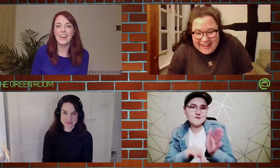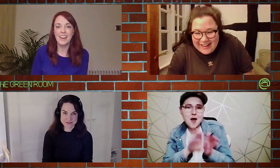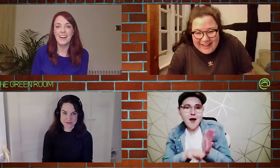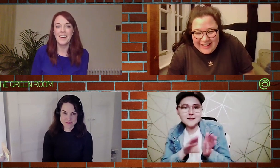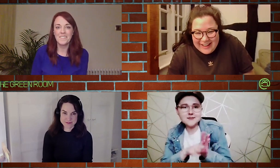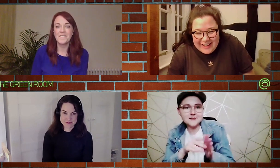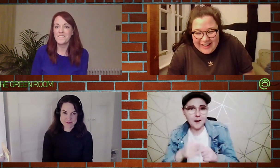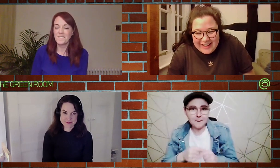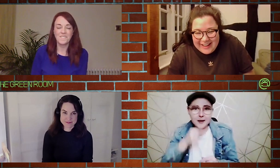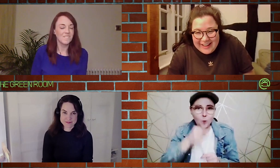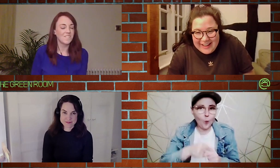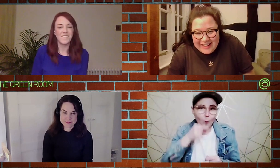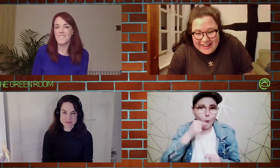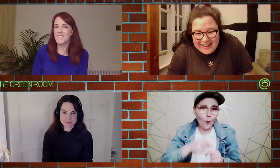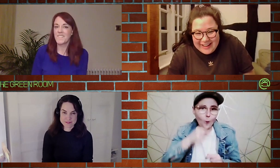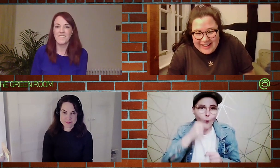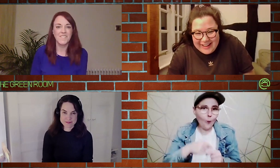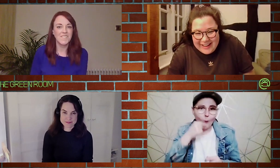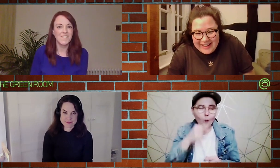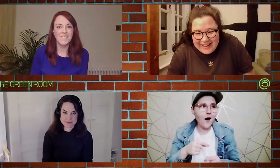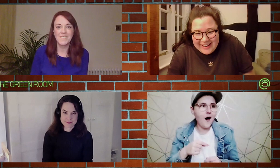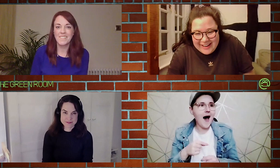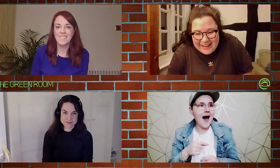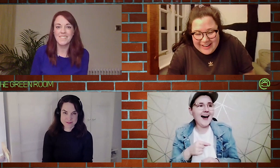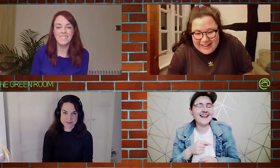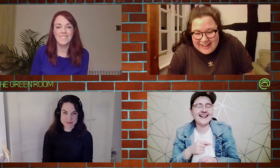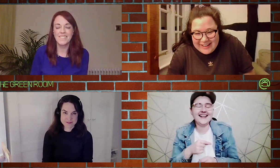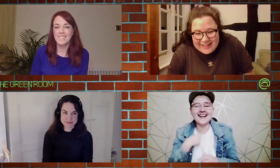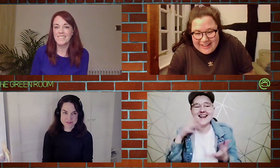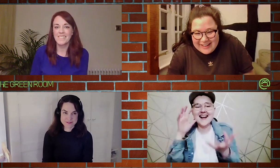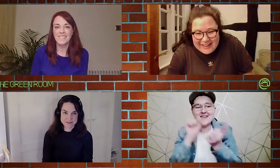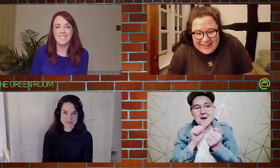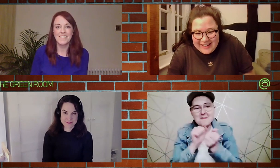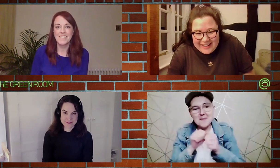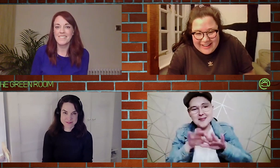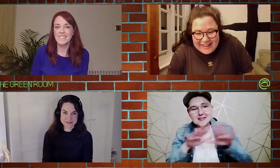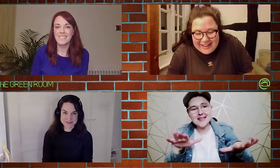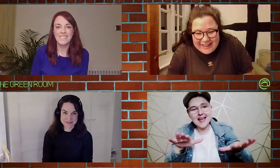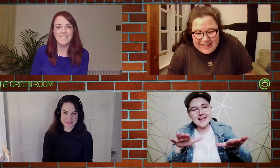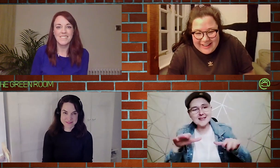and I had to practice all the time through rehearsals, drinking the yogurts.